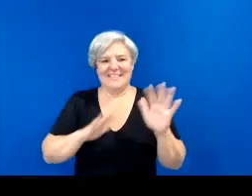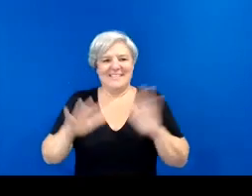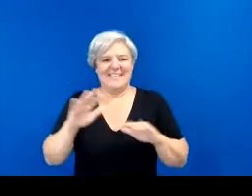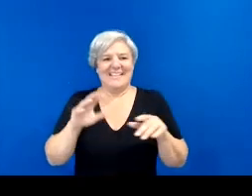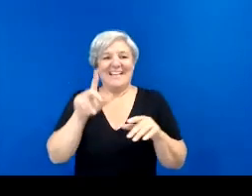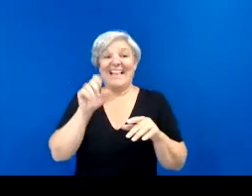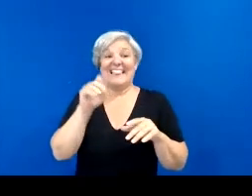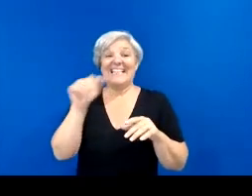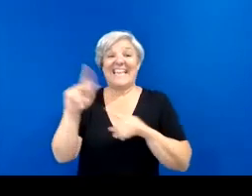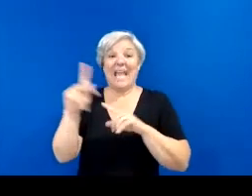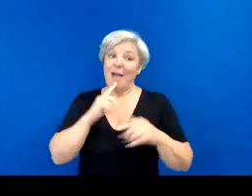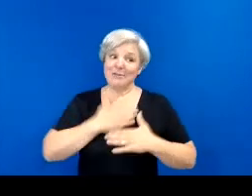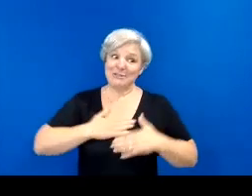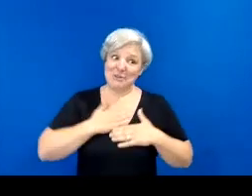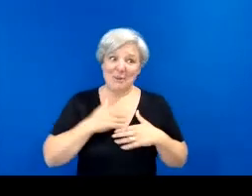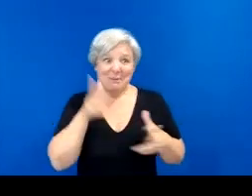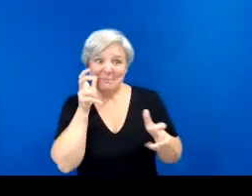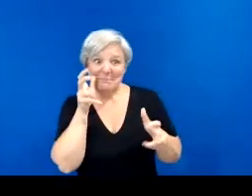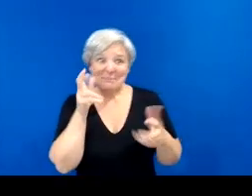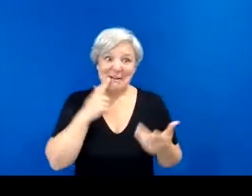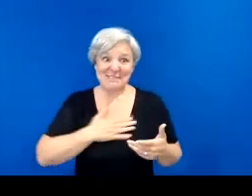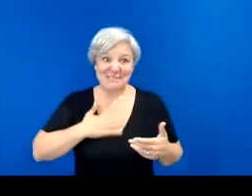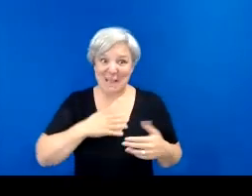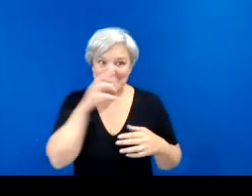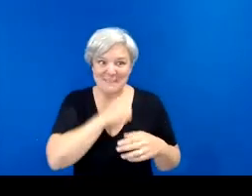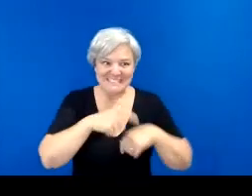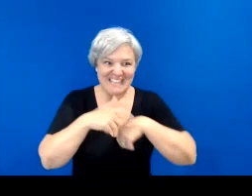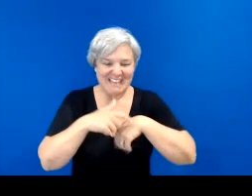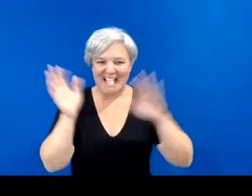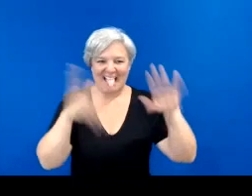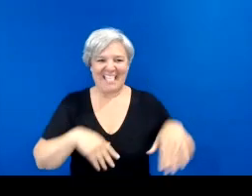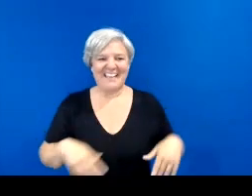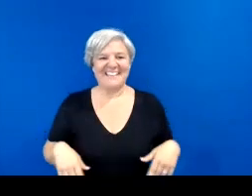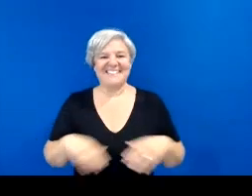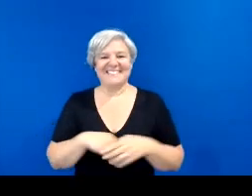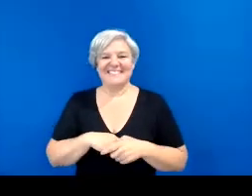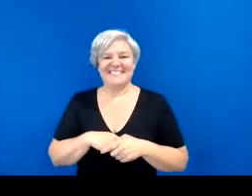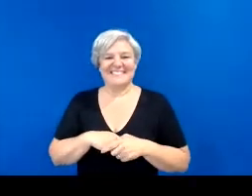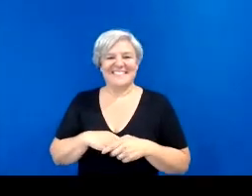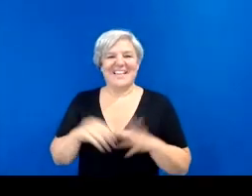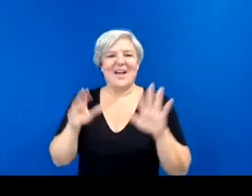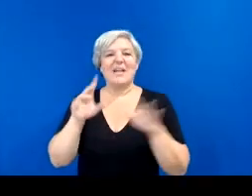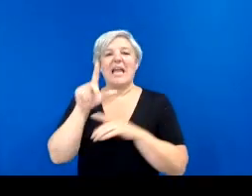So. I know. I know. I know. I know. I know. Can I say one thing here? Yes, yes, yes, yes, yes.